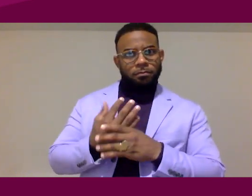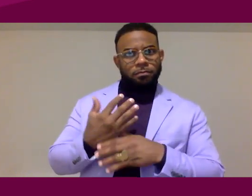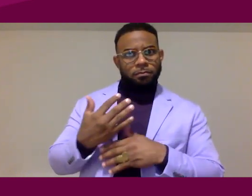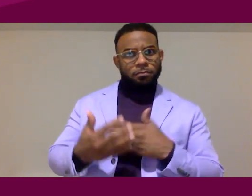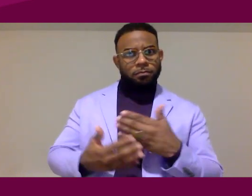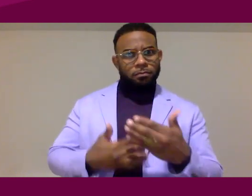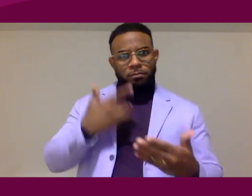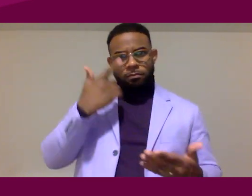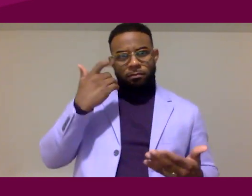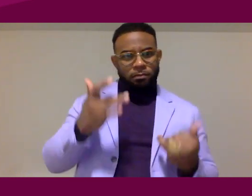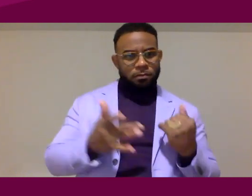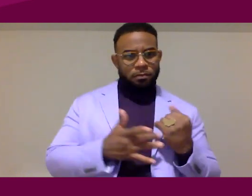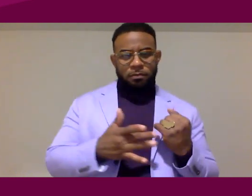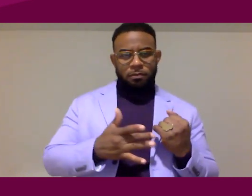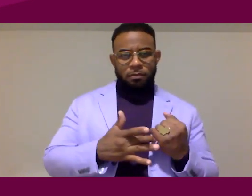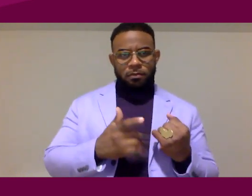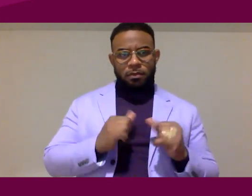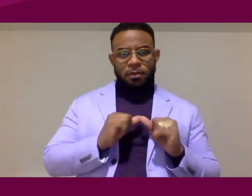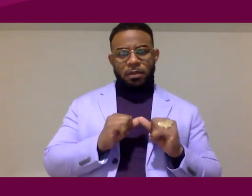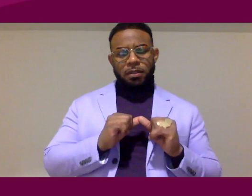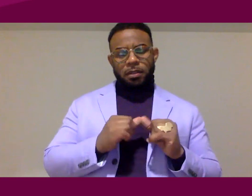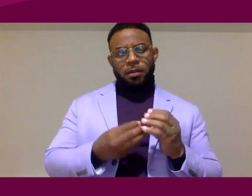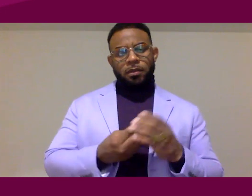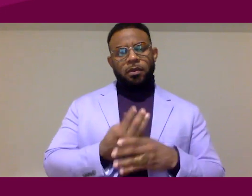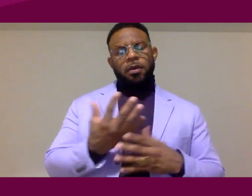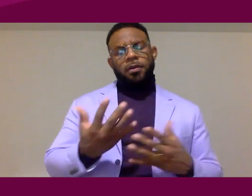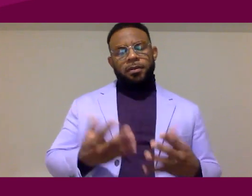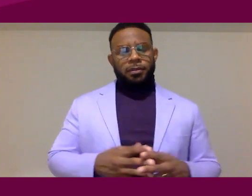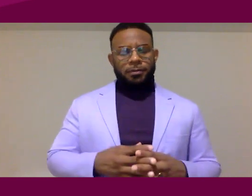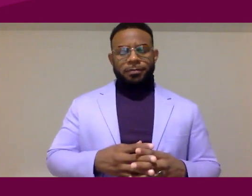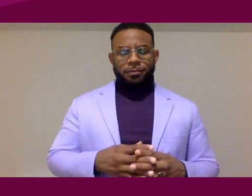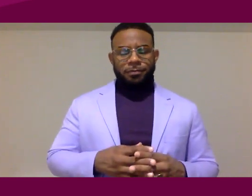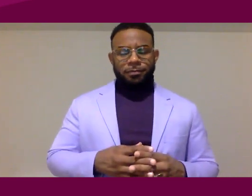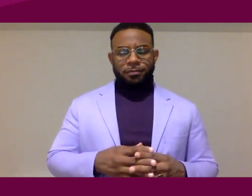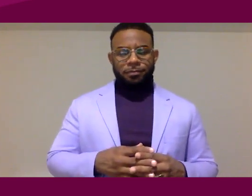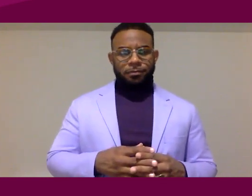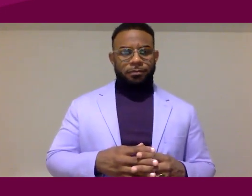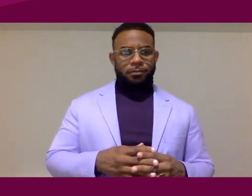because the technology is constantly evolving.